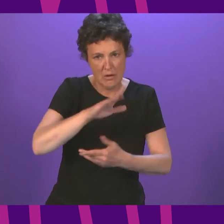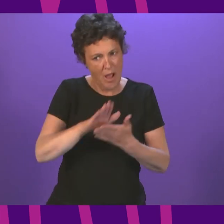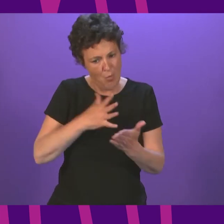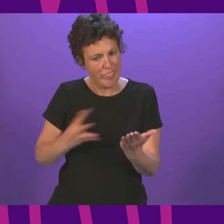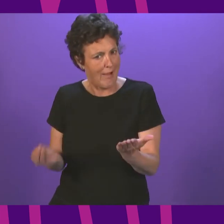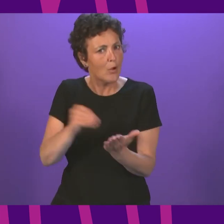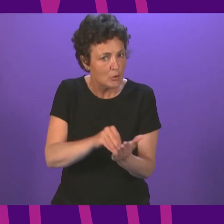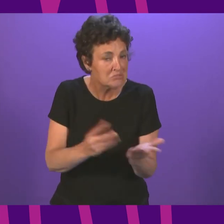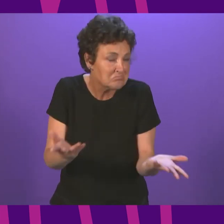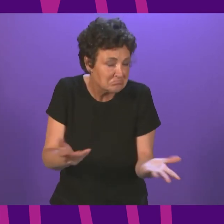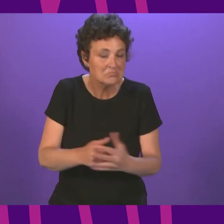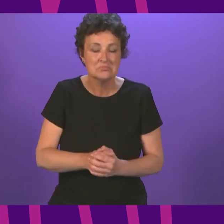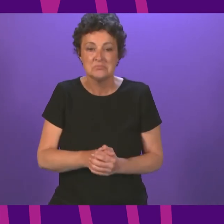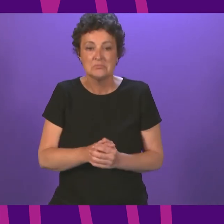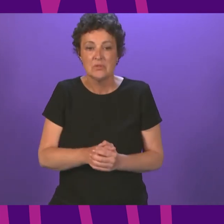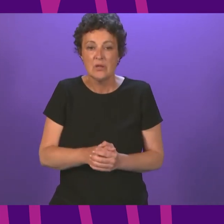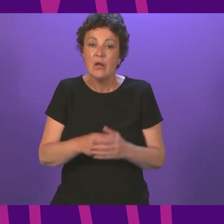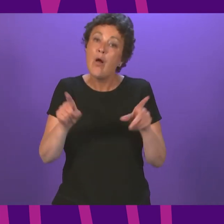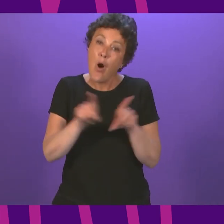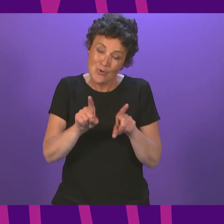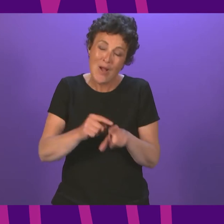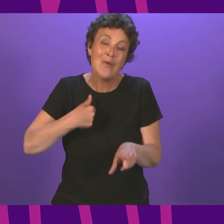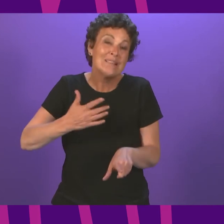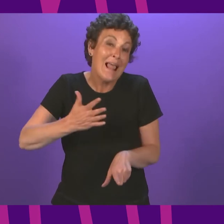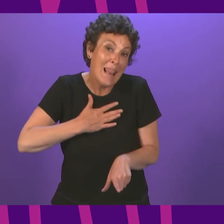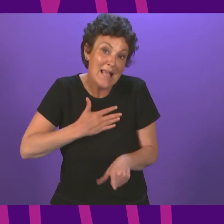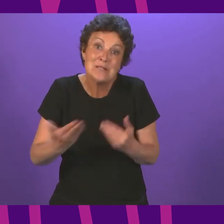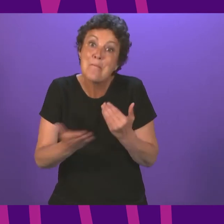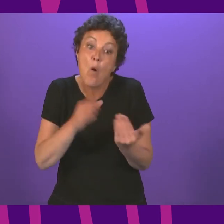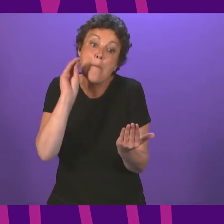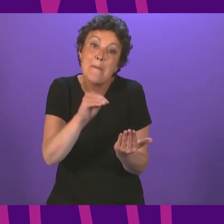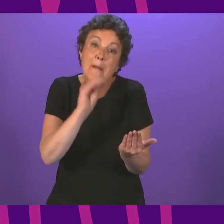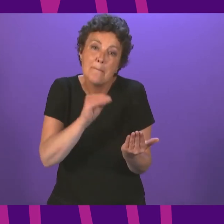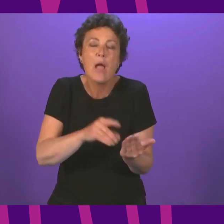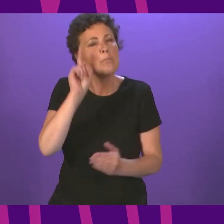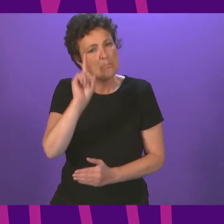I would have liked a bit more, but in the interest of working with the Government and